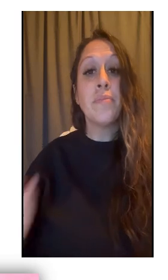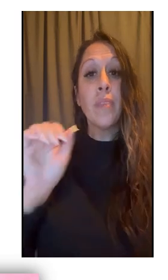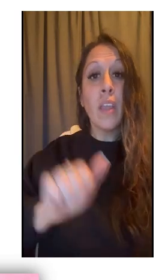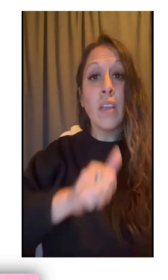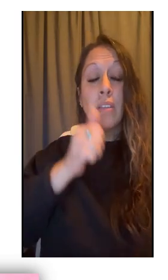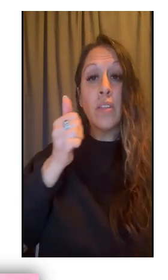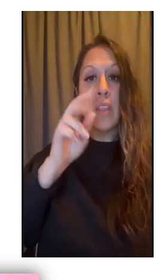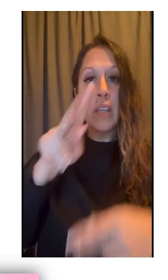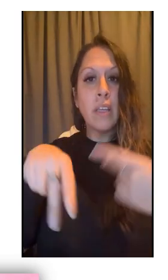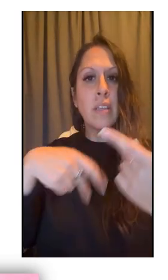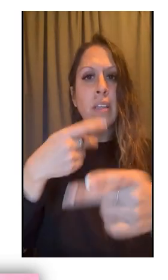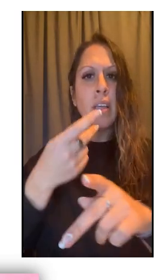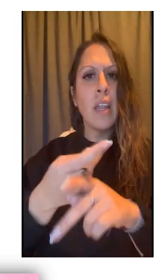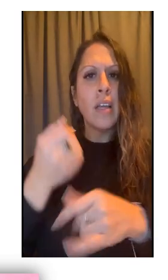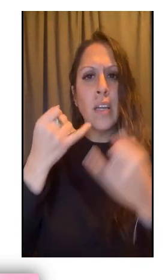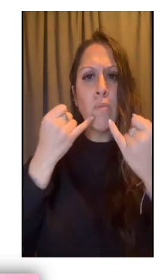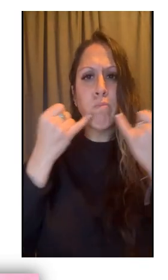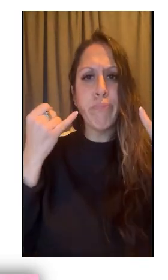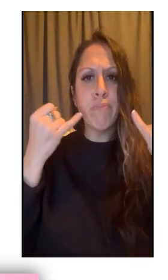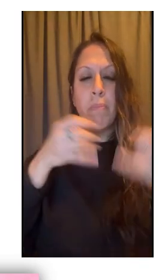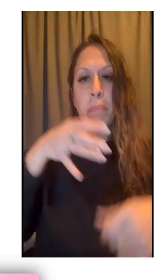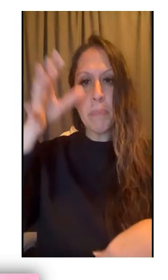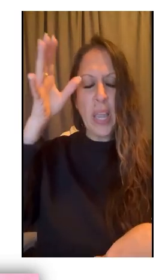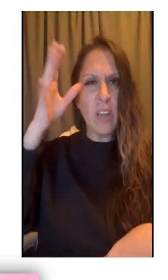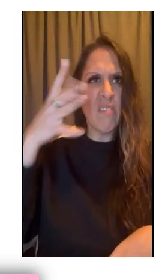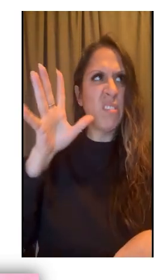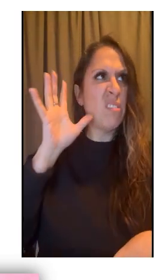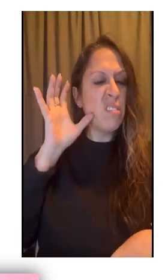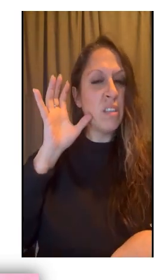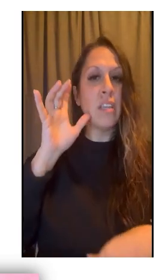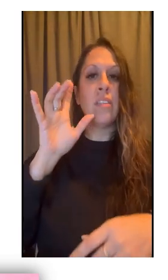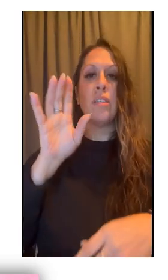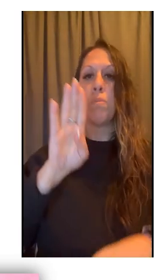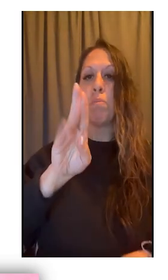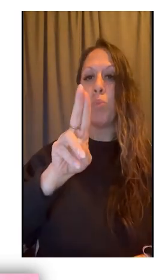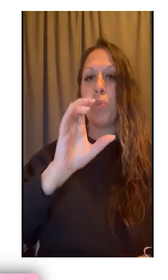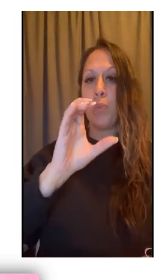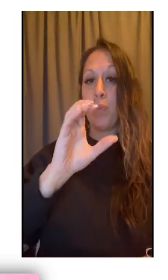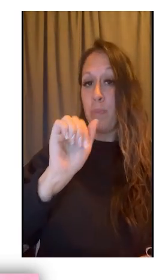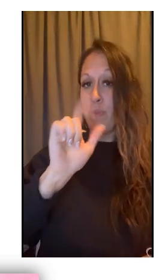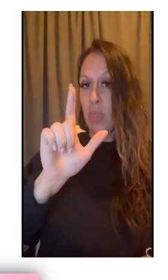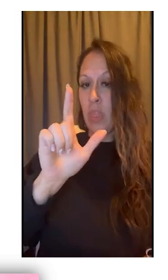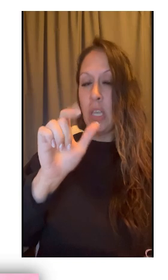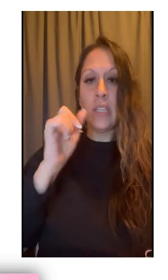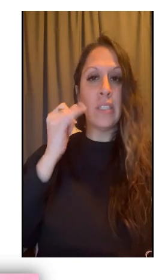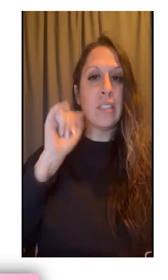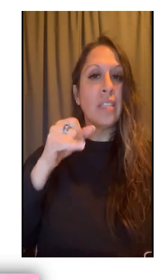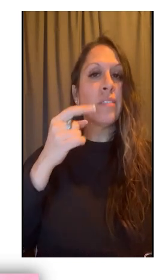Another tie that some parents have heard of is called a buckle tie. A buckle tie is an attachment or frenulum between the gum